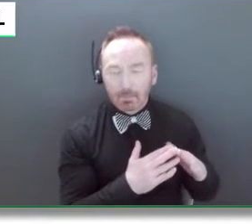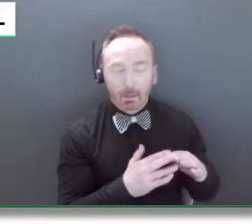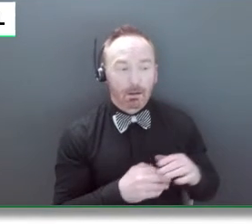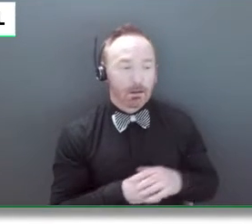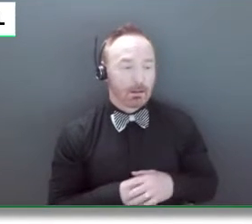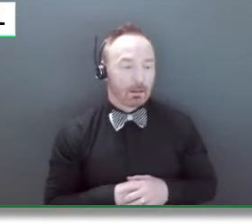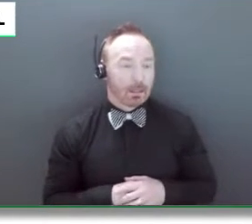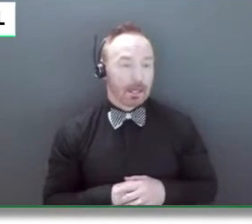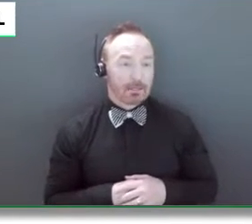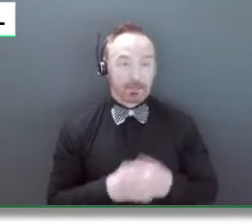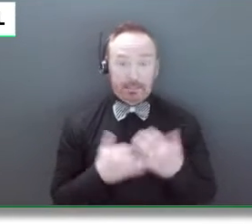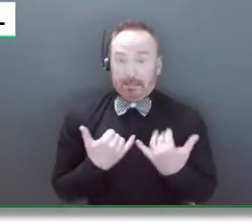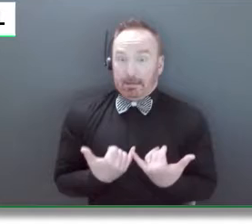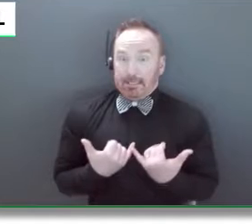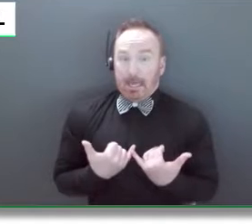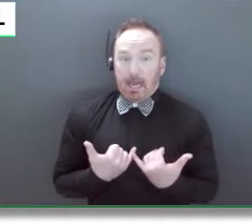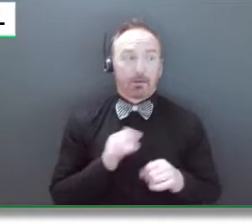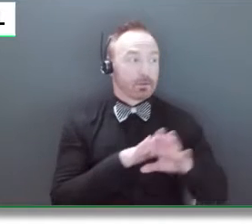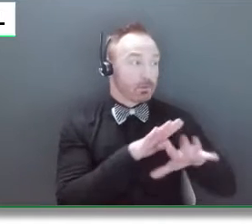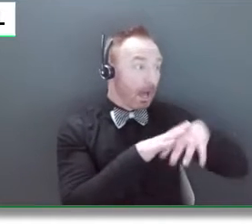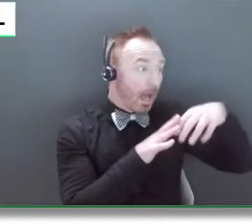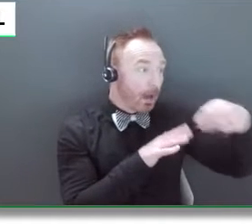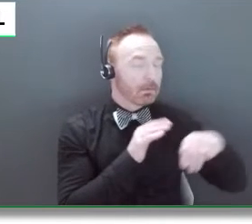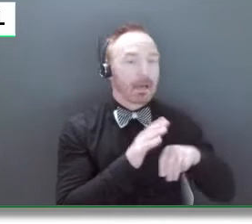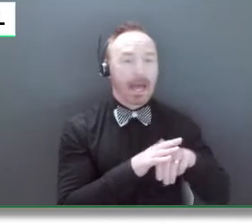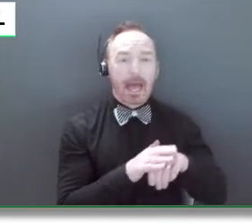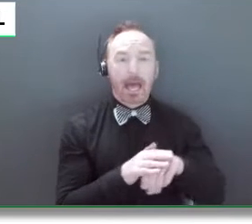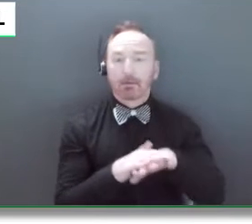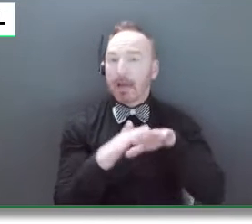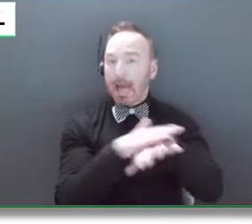really have that accessibility. So um yeah.